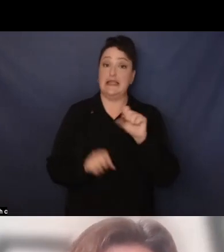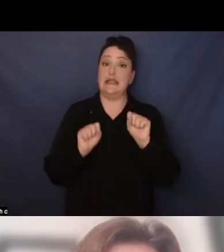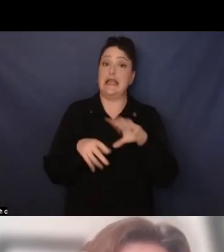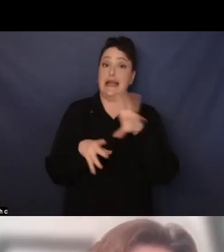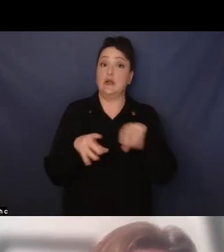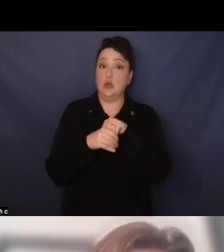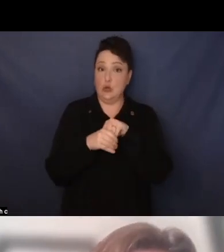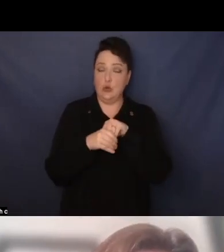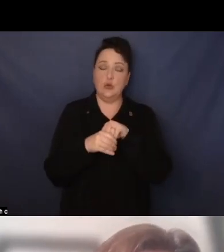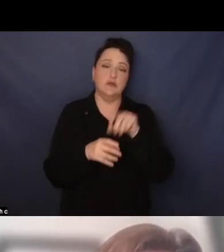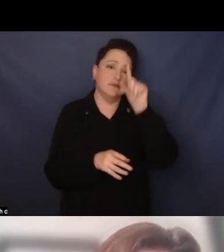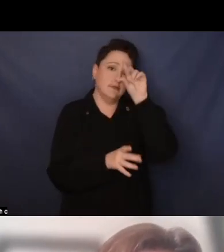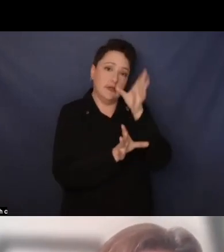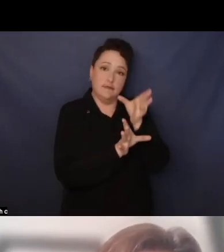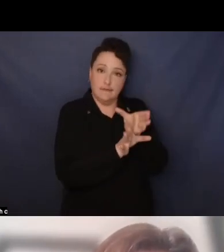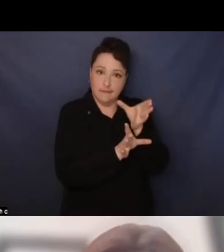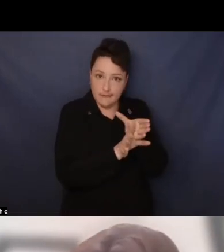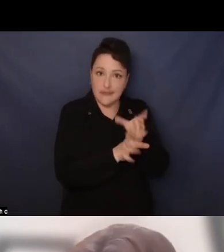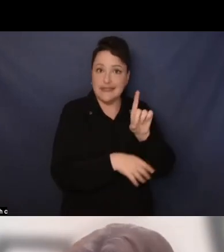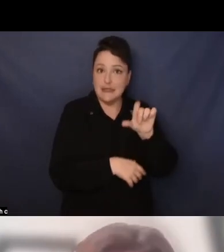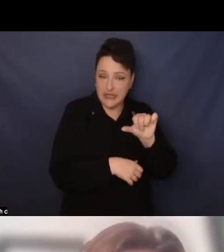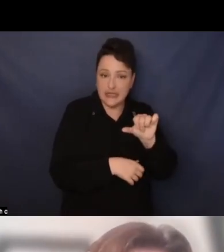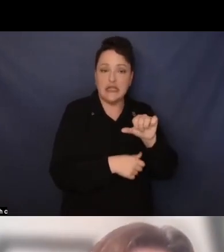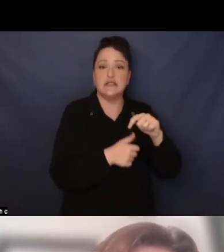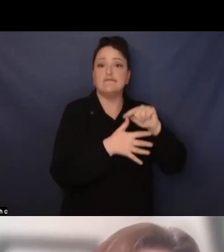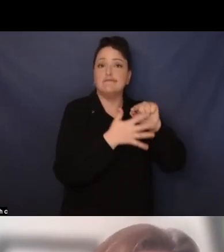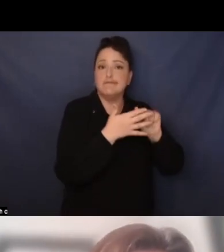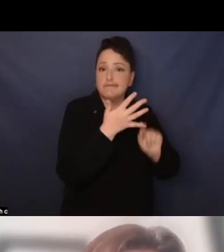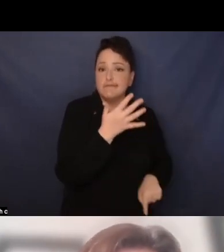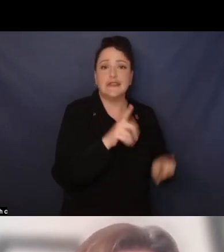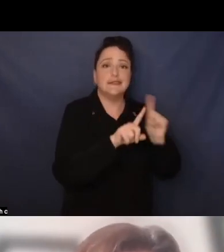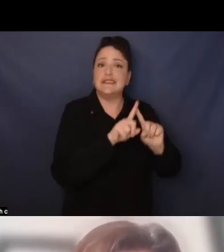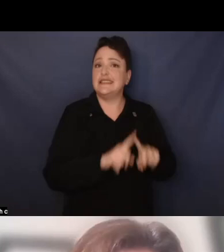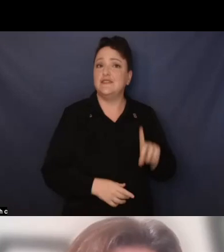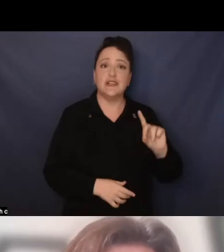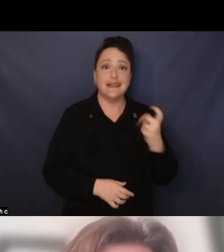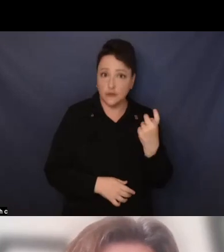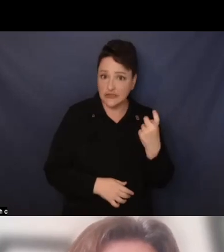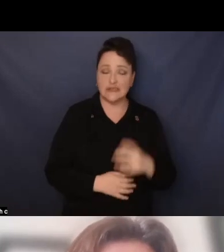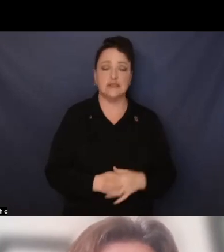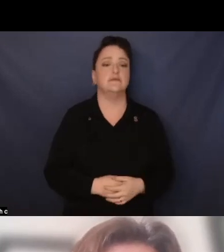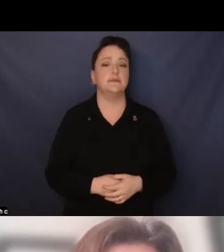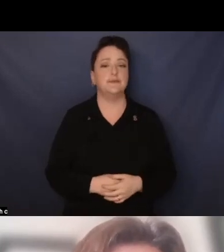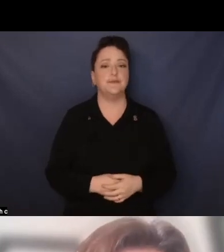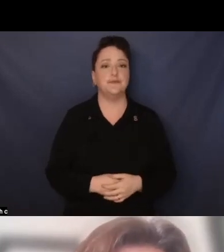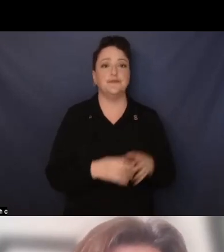bipolar disorder, schizophrenia, depression, OCD, traumatic brain injury,